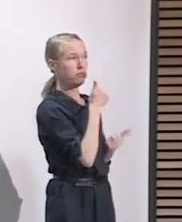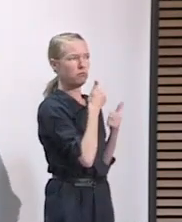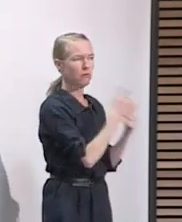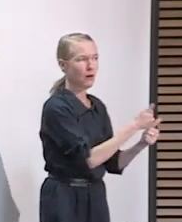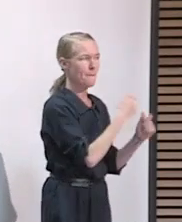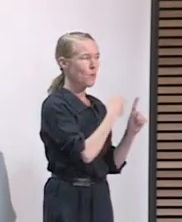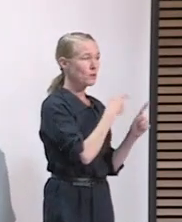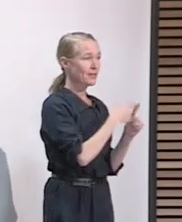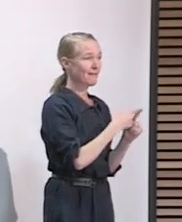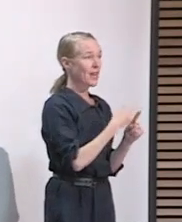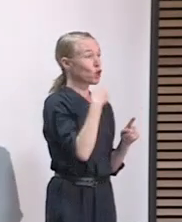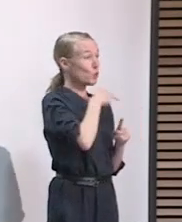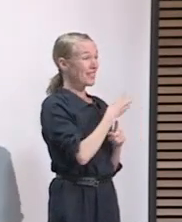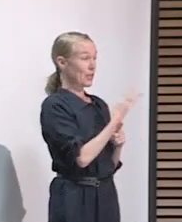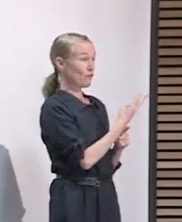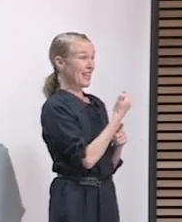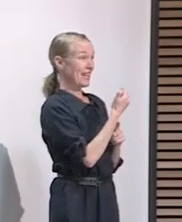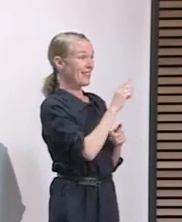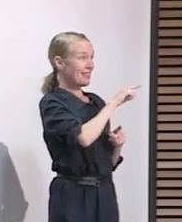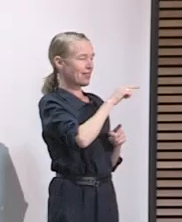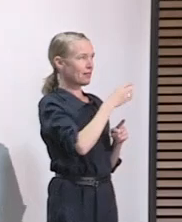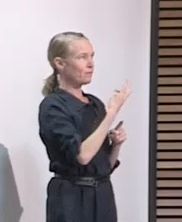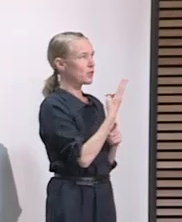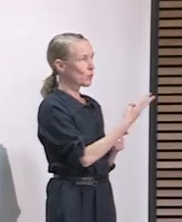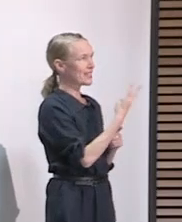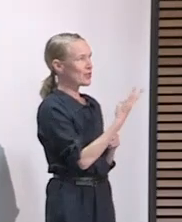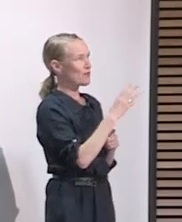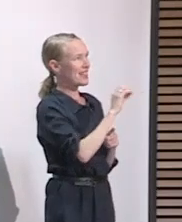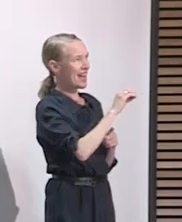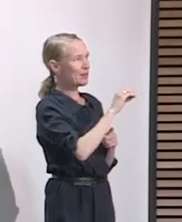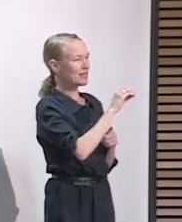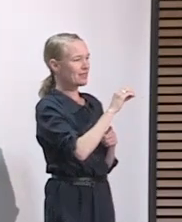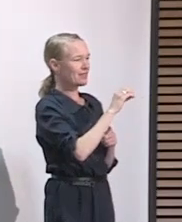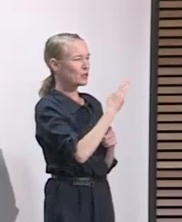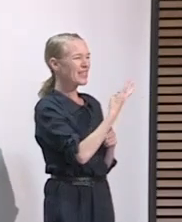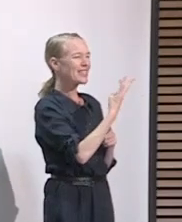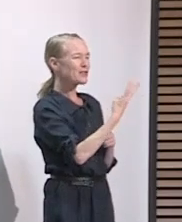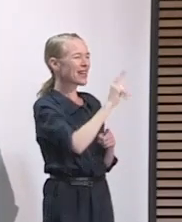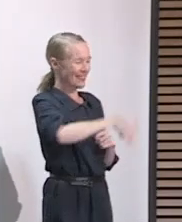confidence. Yesterday our